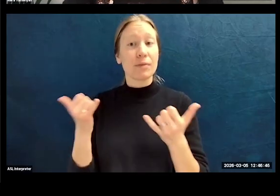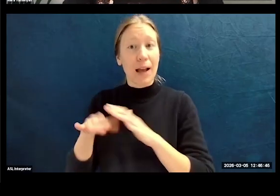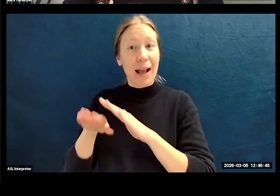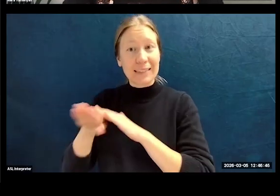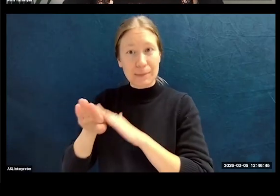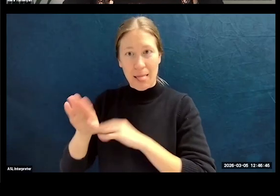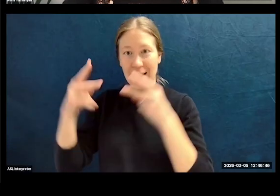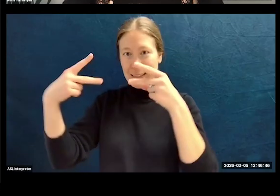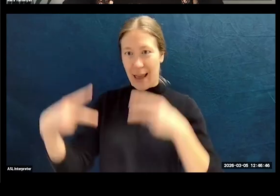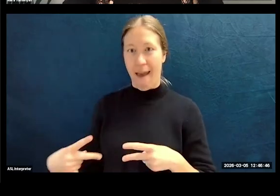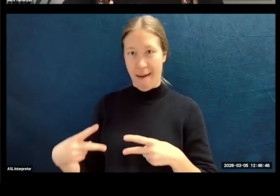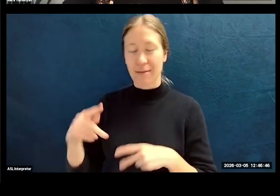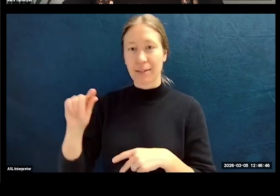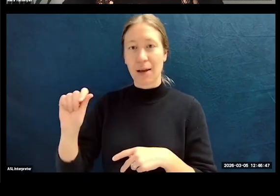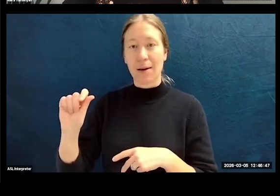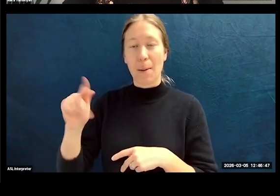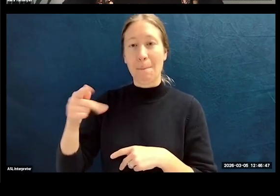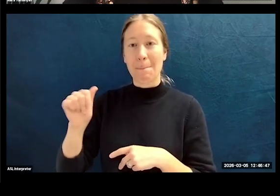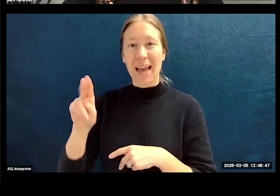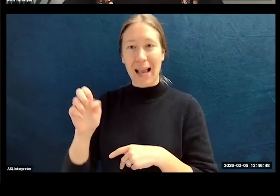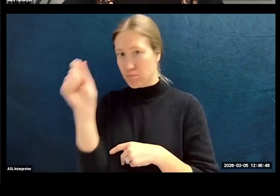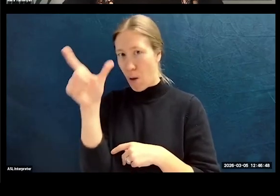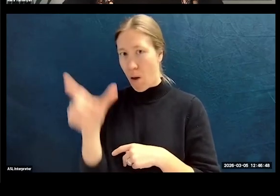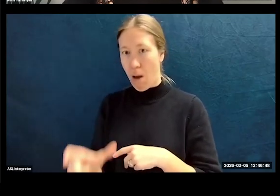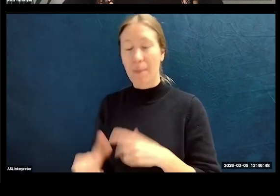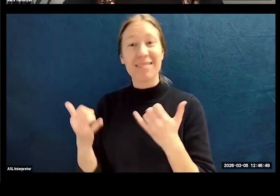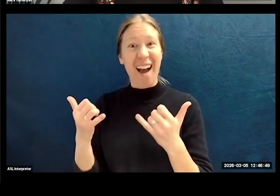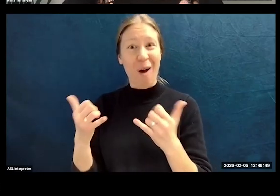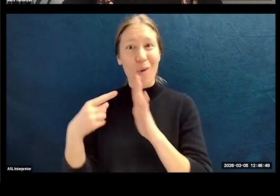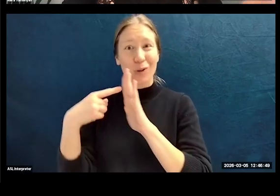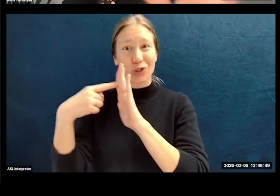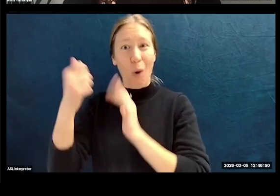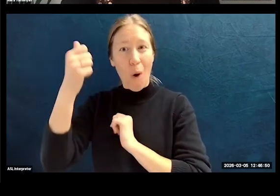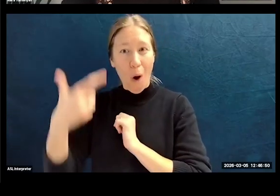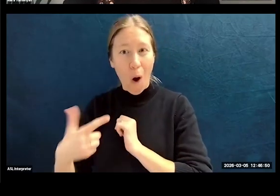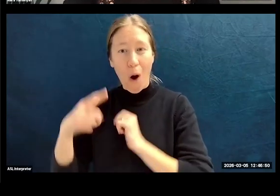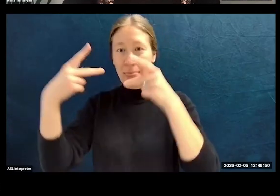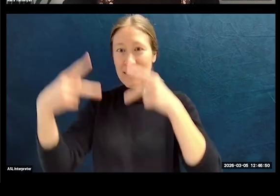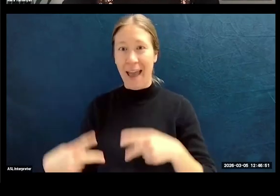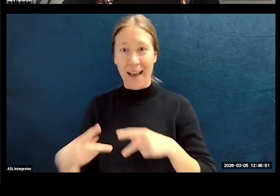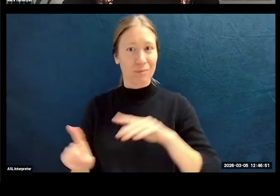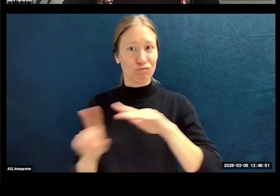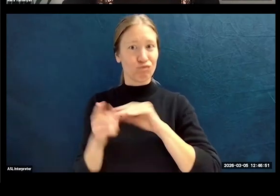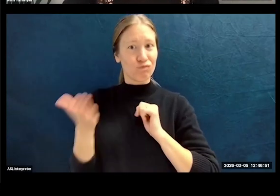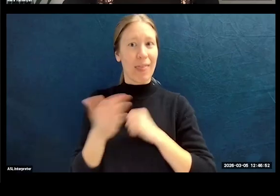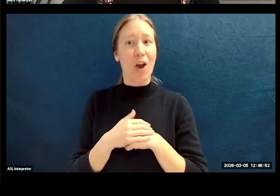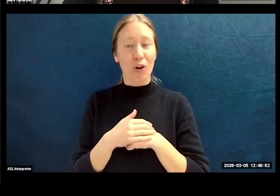and here once I opened it, I see my tags showing up. So, that means this has been saved correctly.